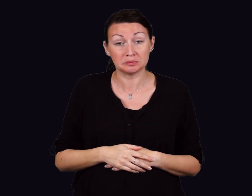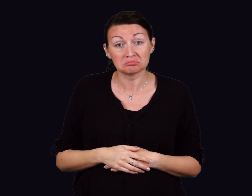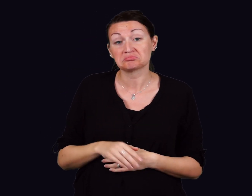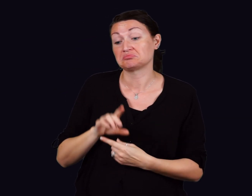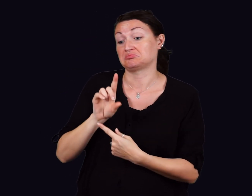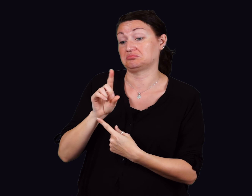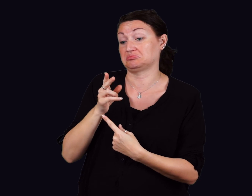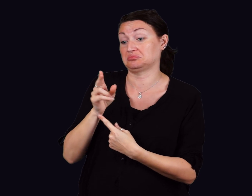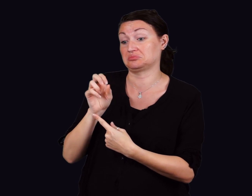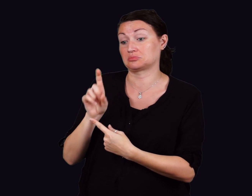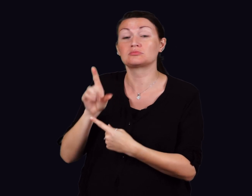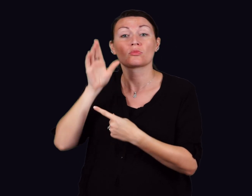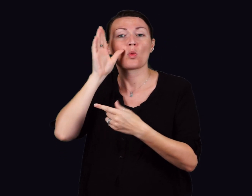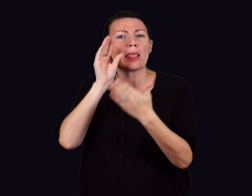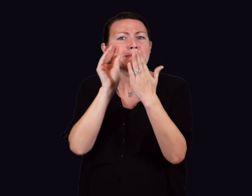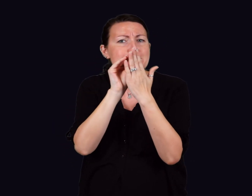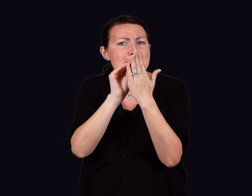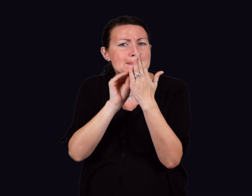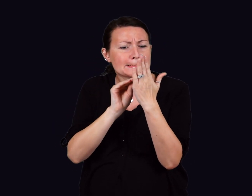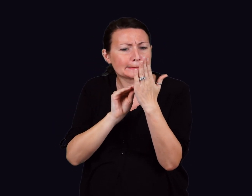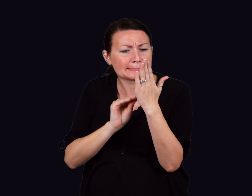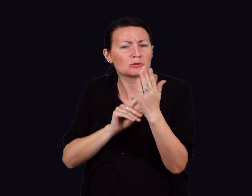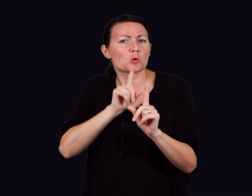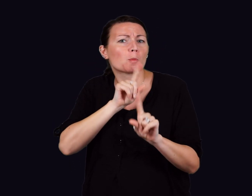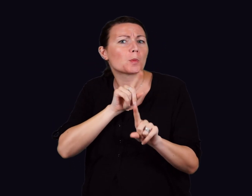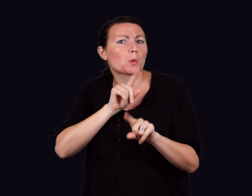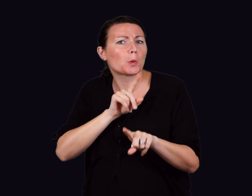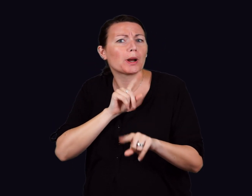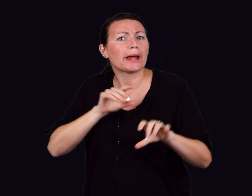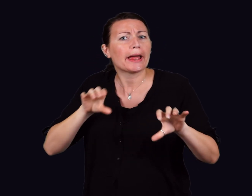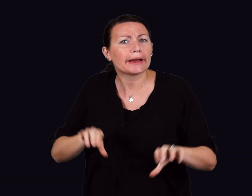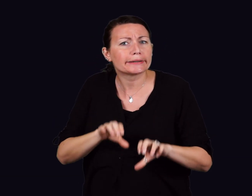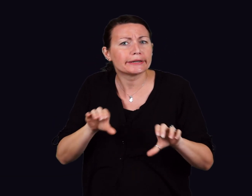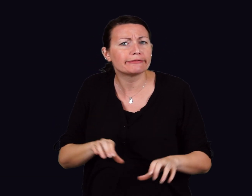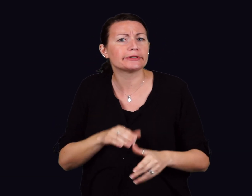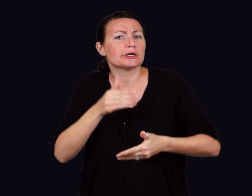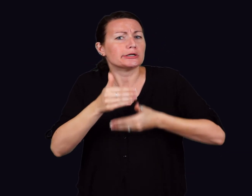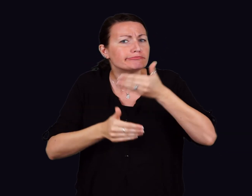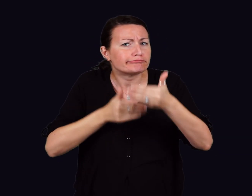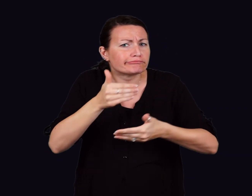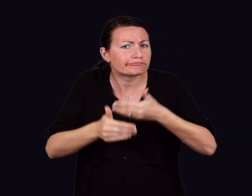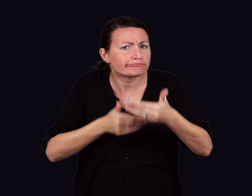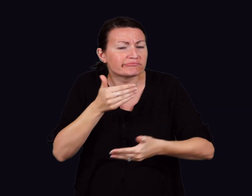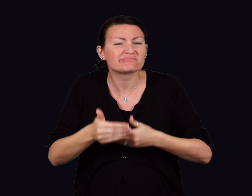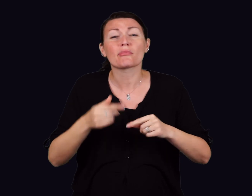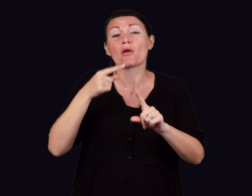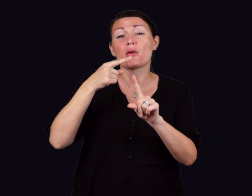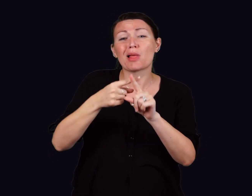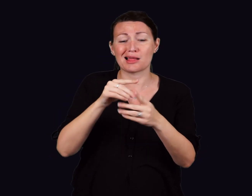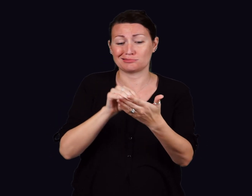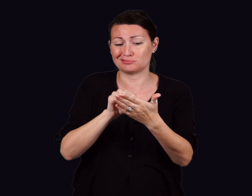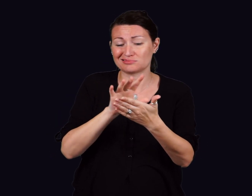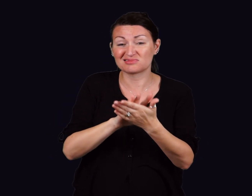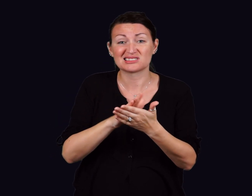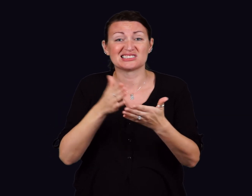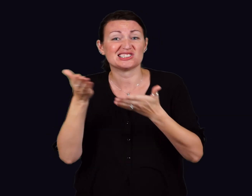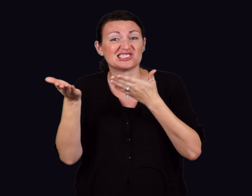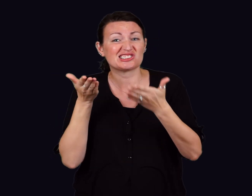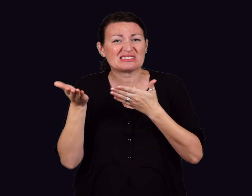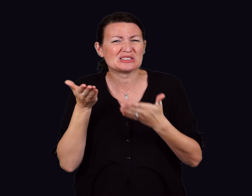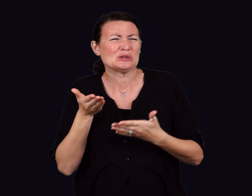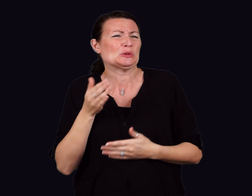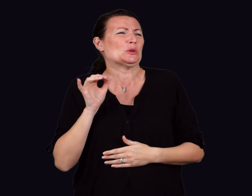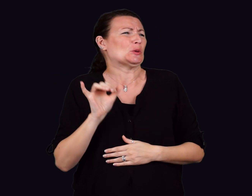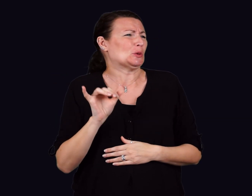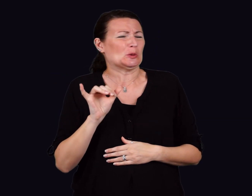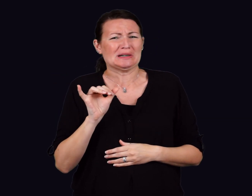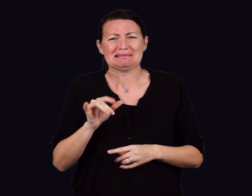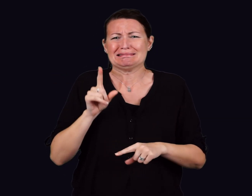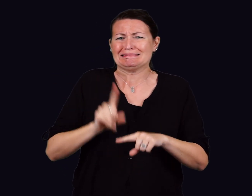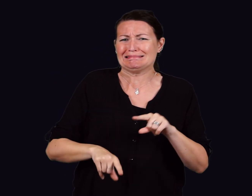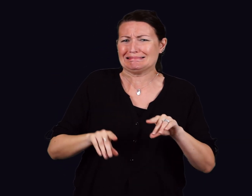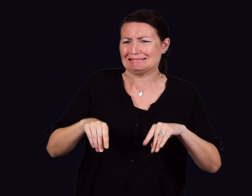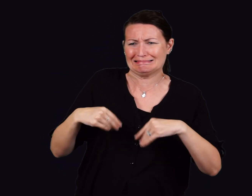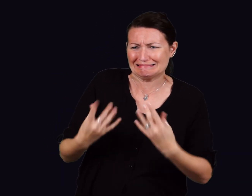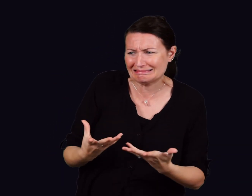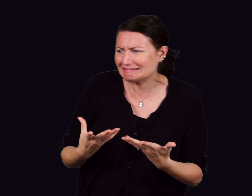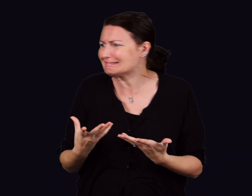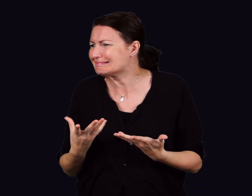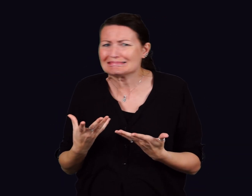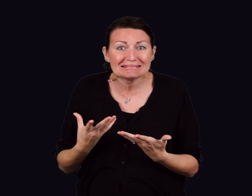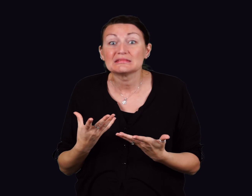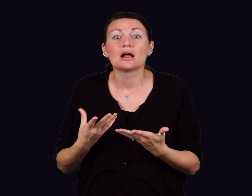*DHHSD will report on its activities and progress and service gaps